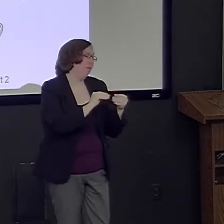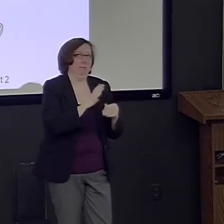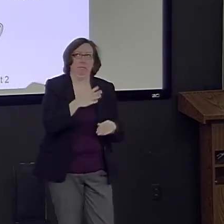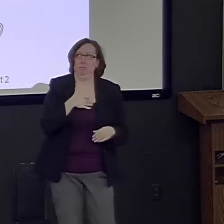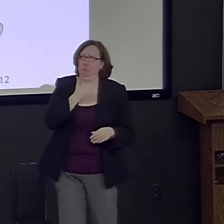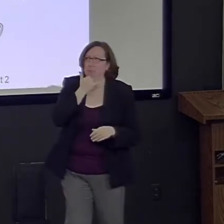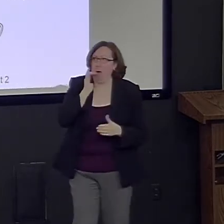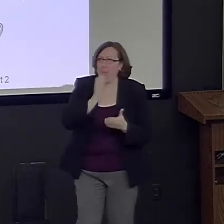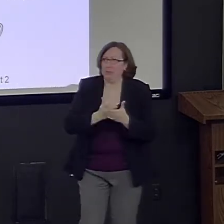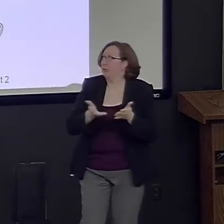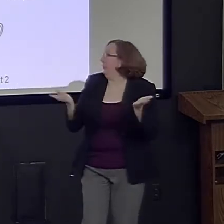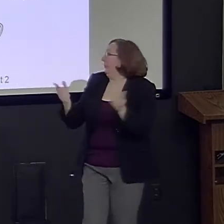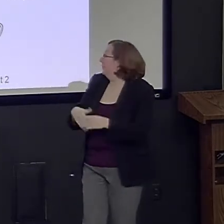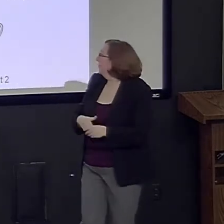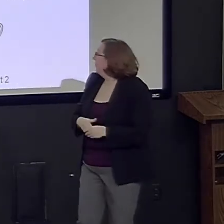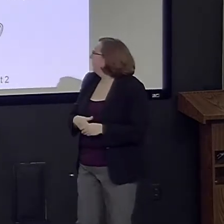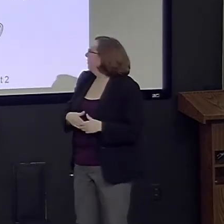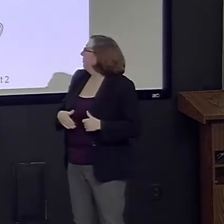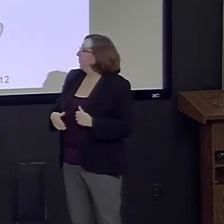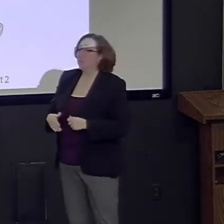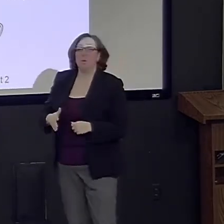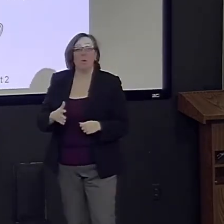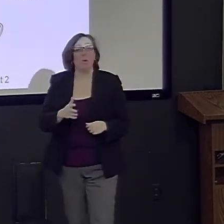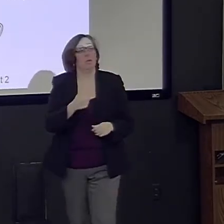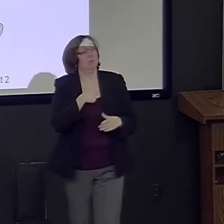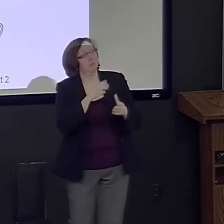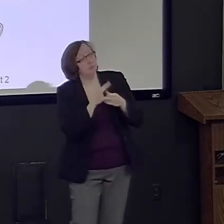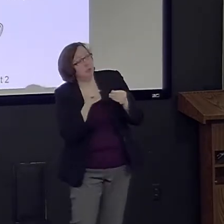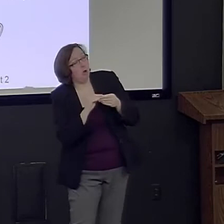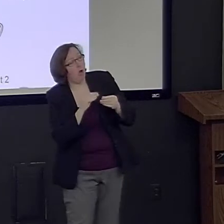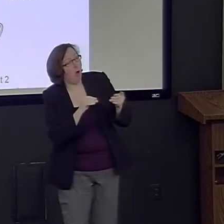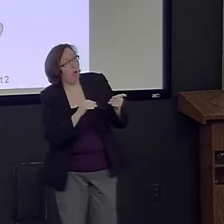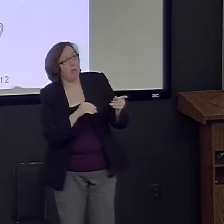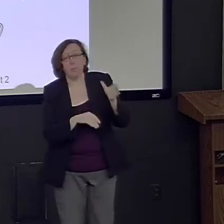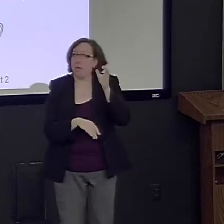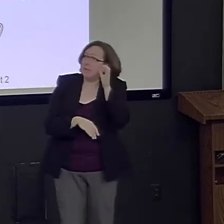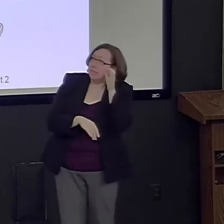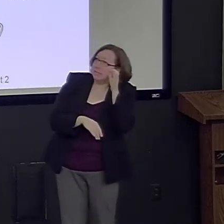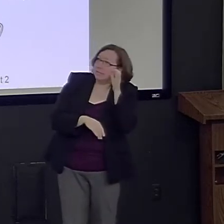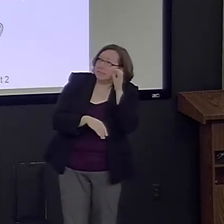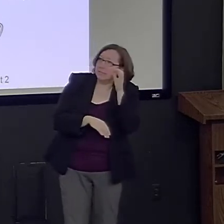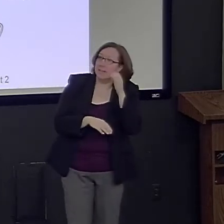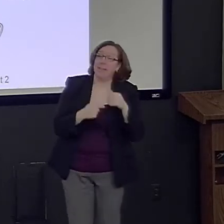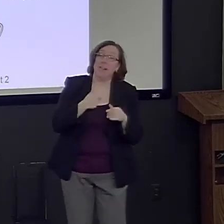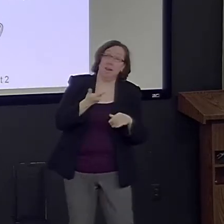But anyway, back and forth and back and forth and back and forth, talking and listening, talking and listening. They're both seeing the pictures,